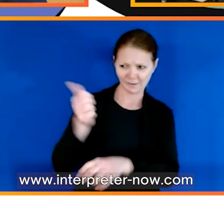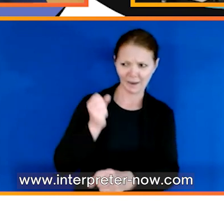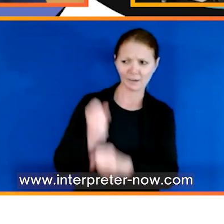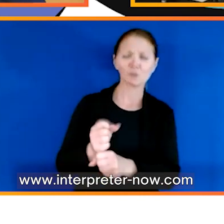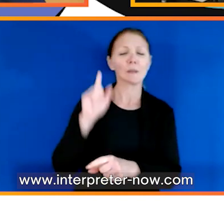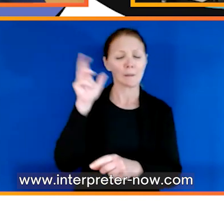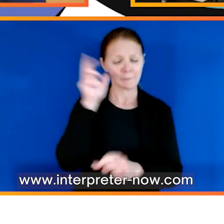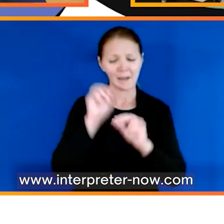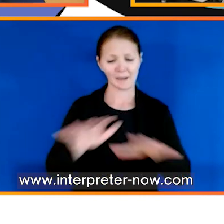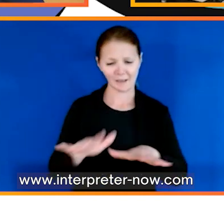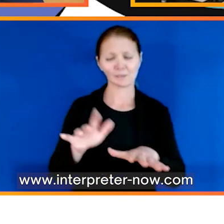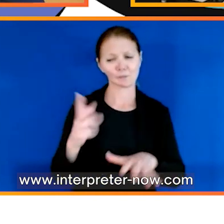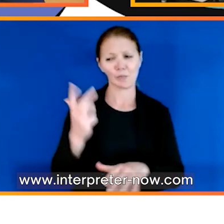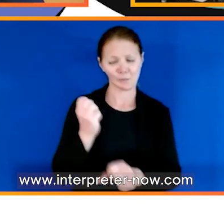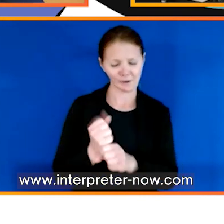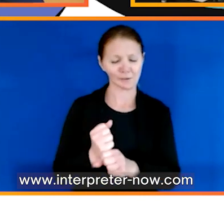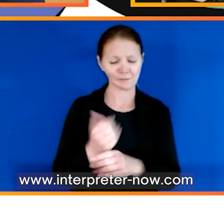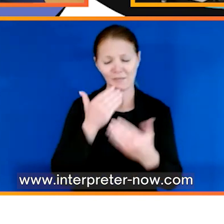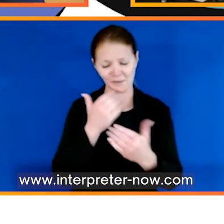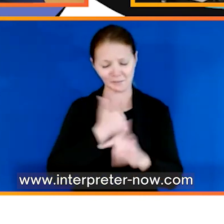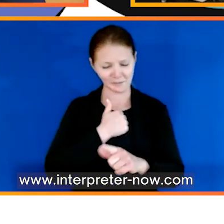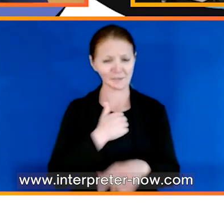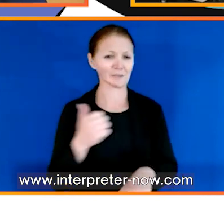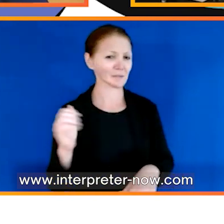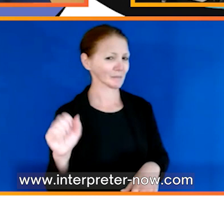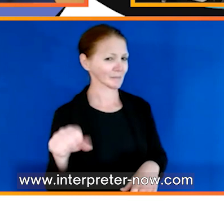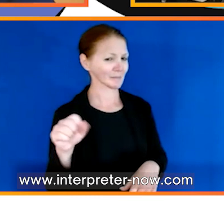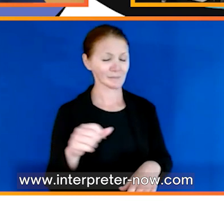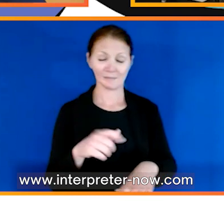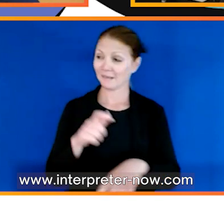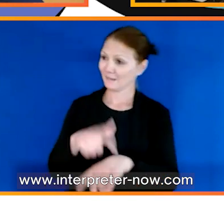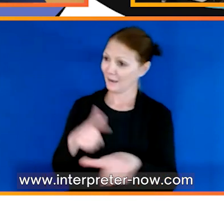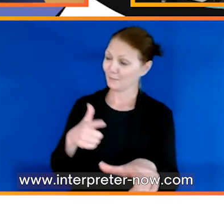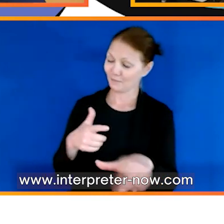Been doing the work for 10 years, podcast has been going for three years. Thank you.